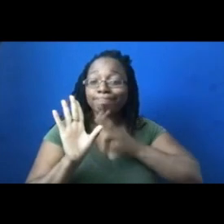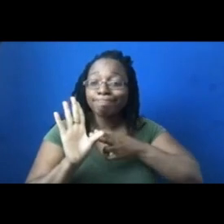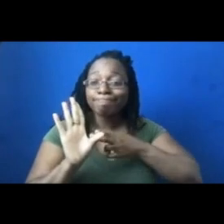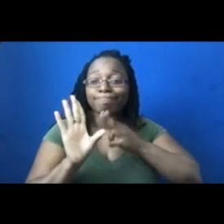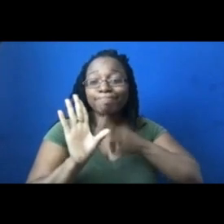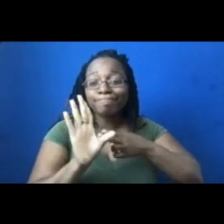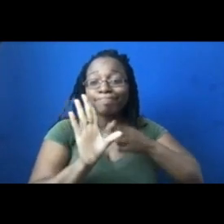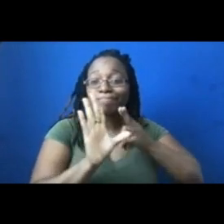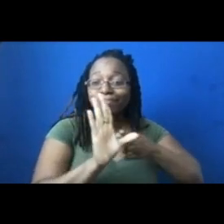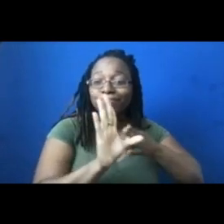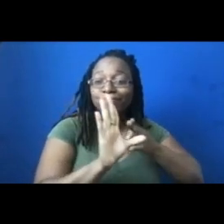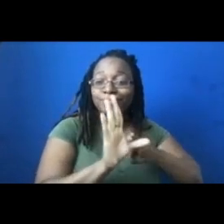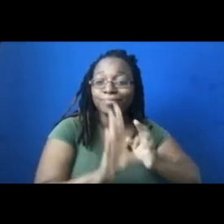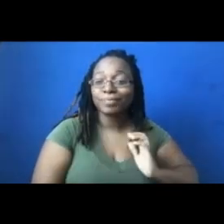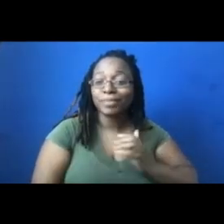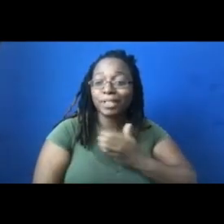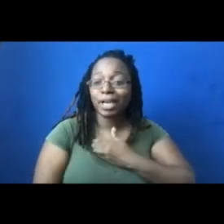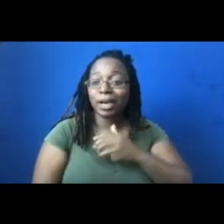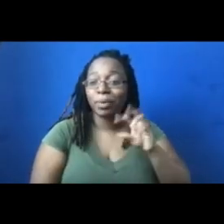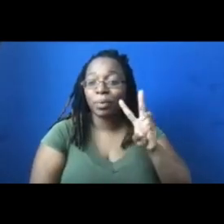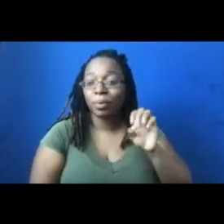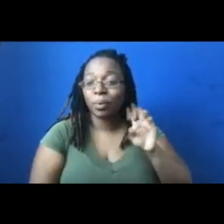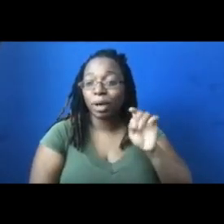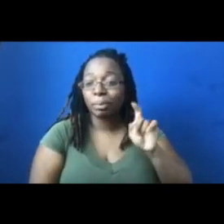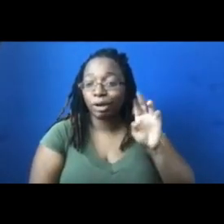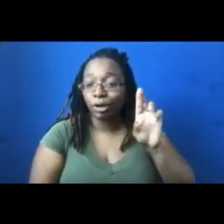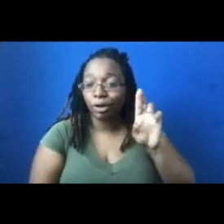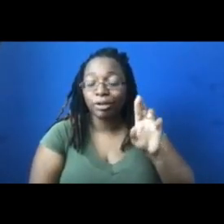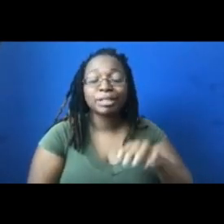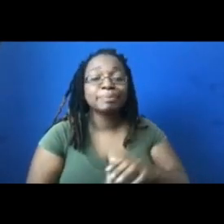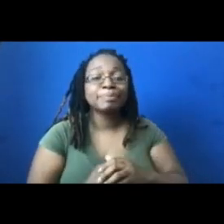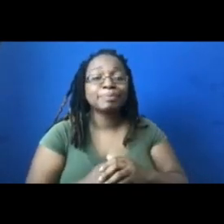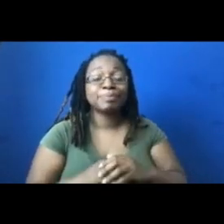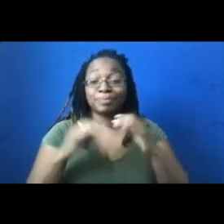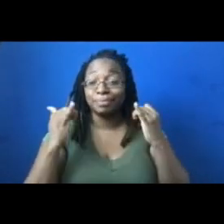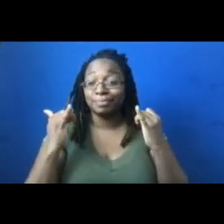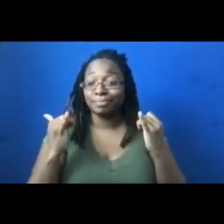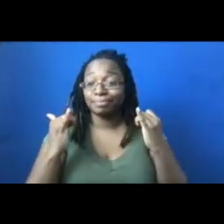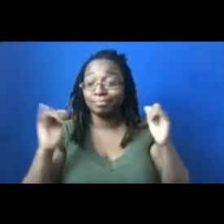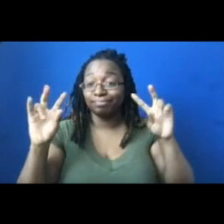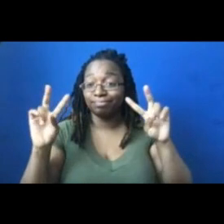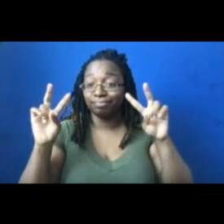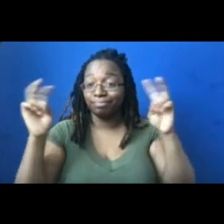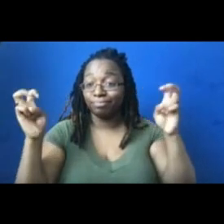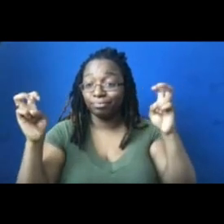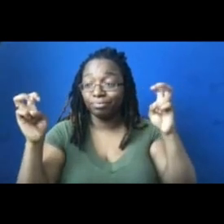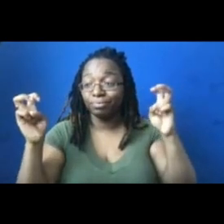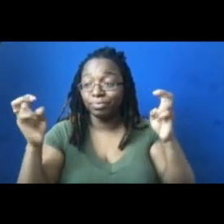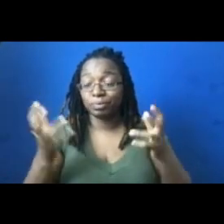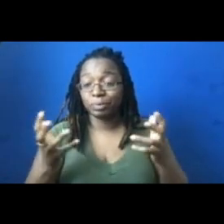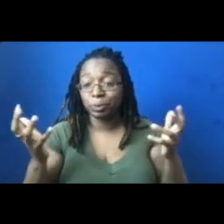webinar as we speak. And the subject of today's meeting is to